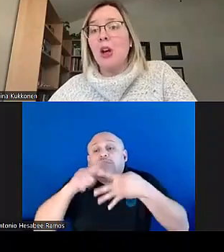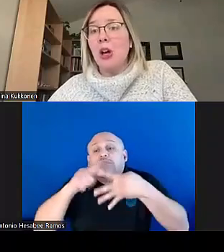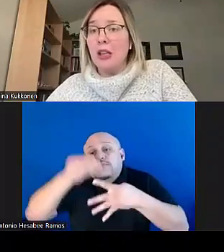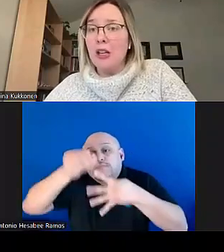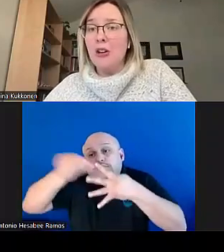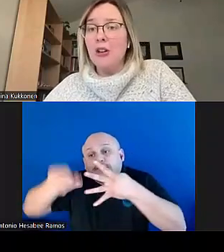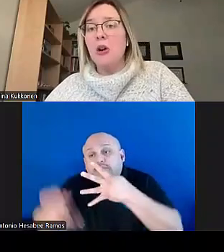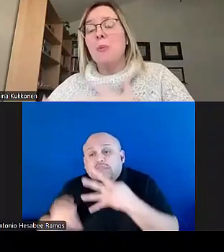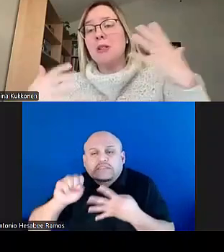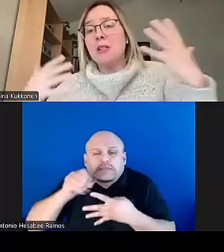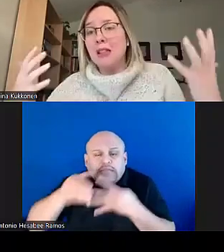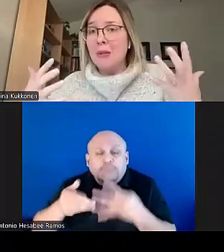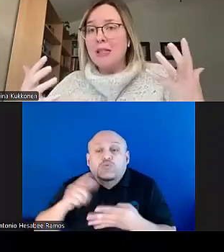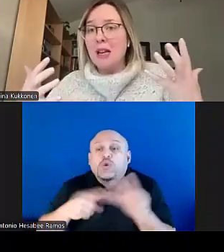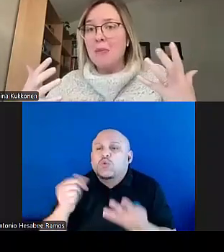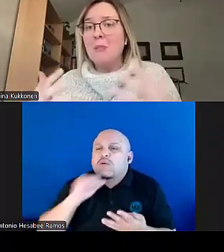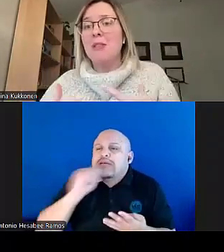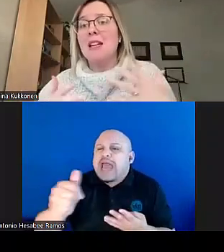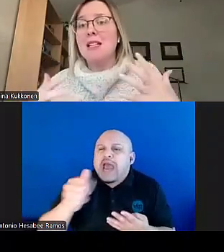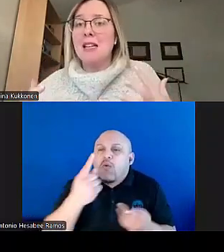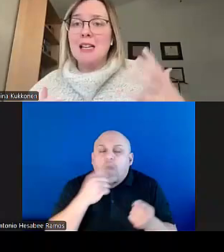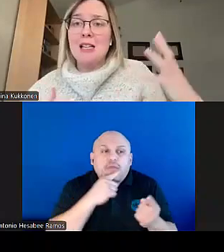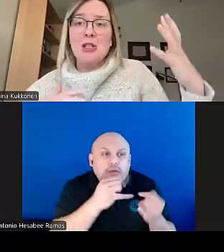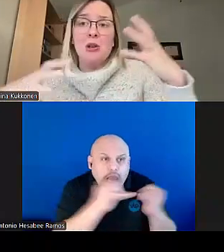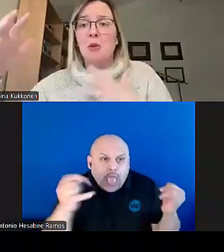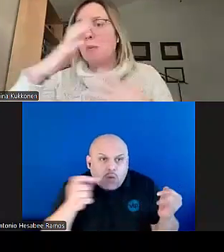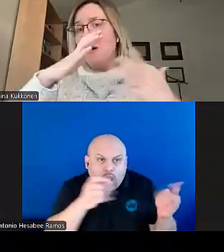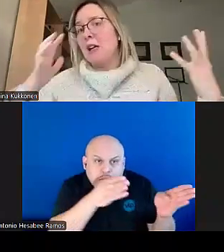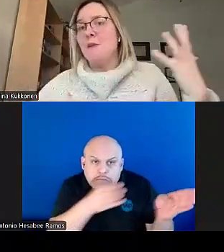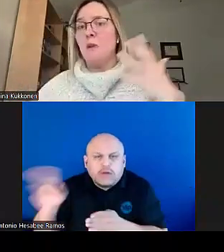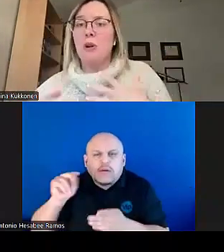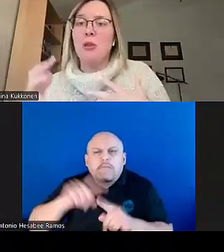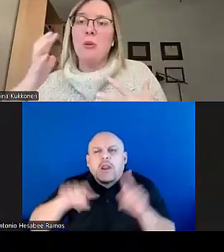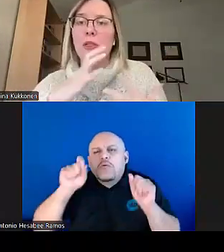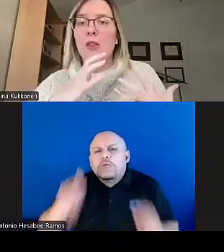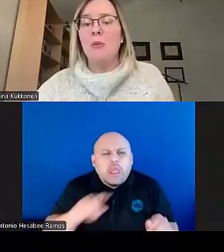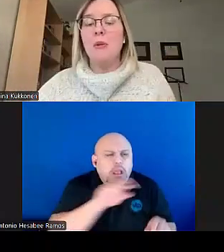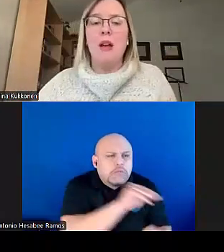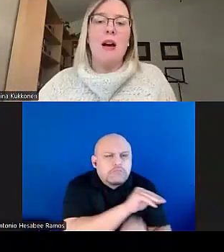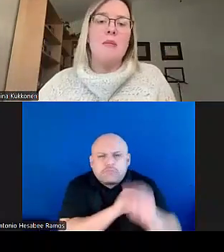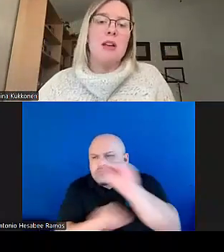nonlinear. We present them as steps, but the idea is you can move back and forth with them